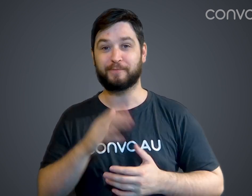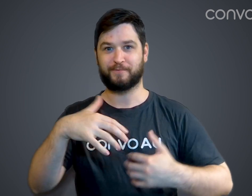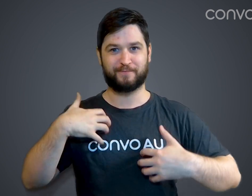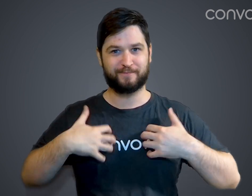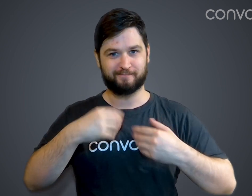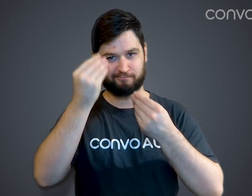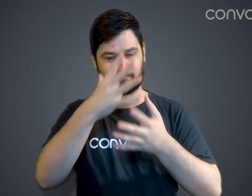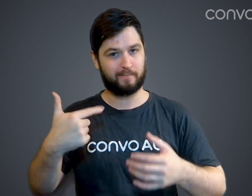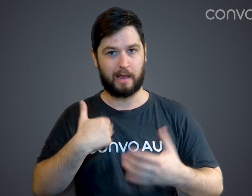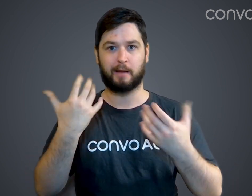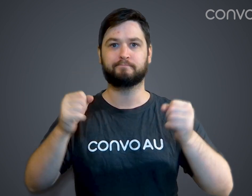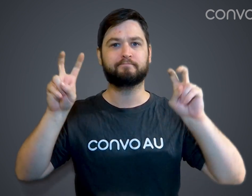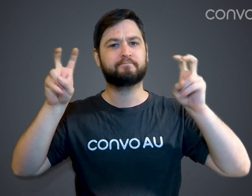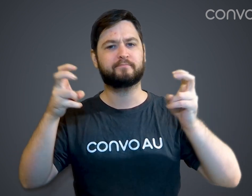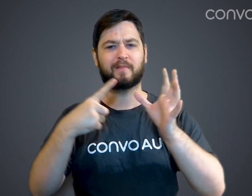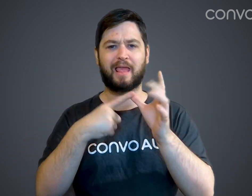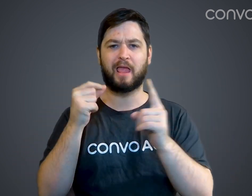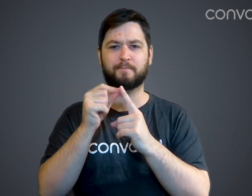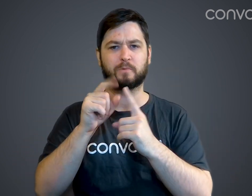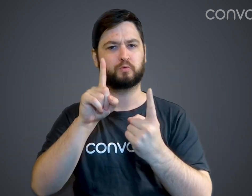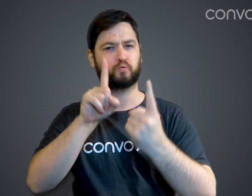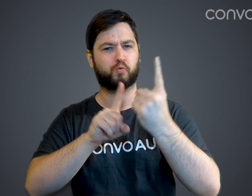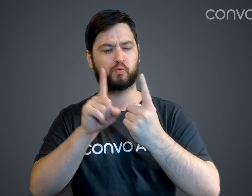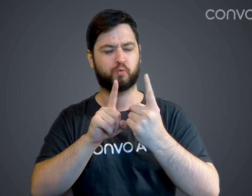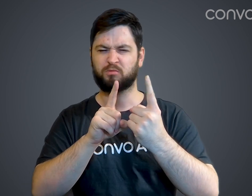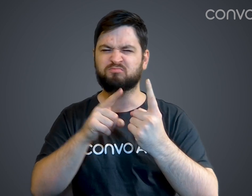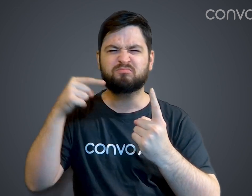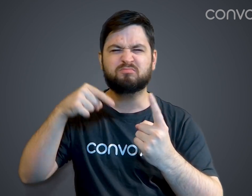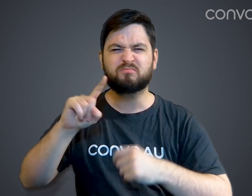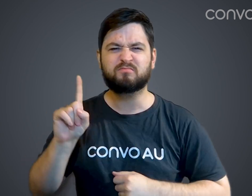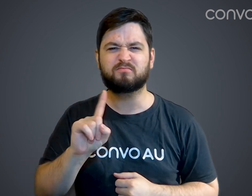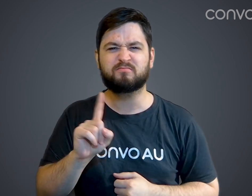I’m excited to inform you that we now have app tutorial sessions,